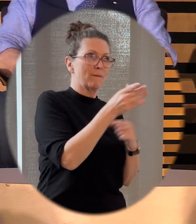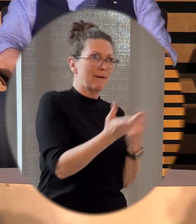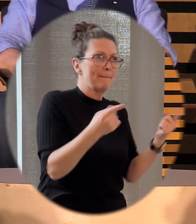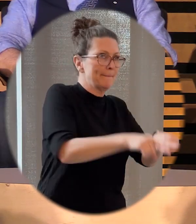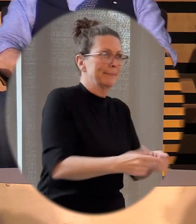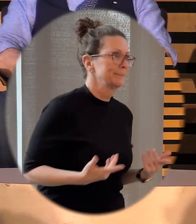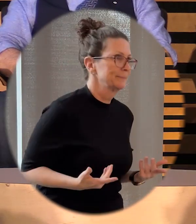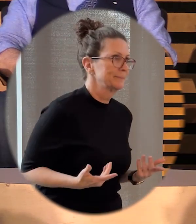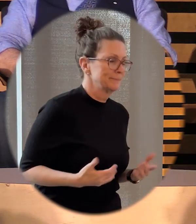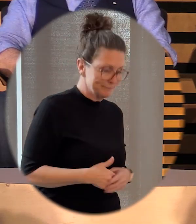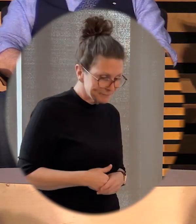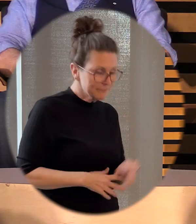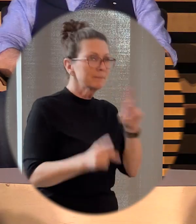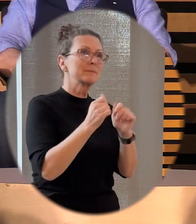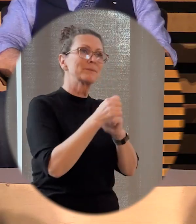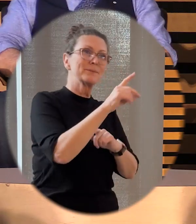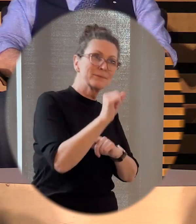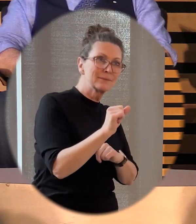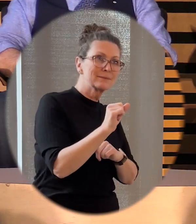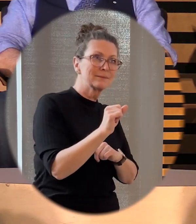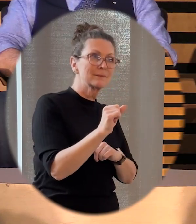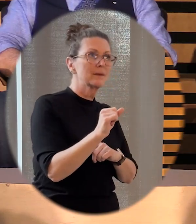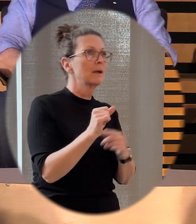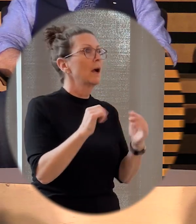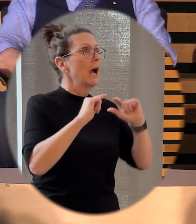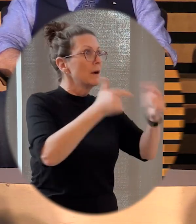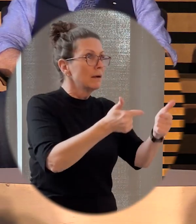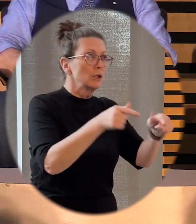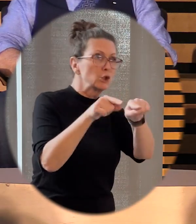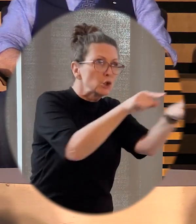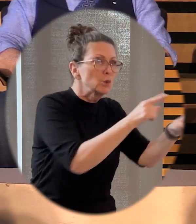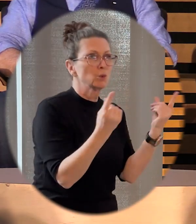persons with disabilities continue to be asked to get to do more with less and to be grateful with